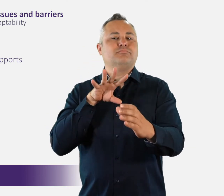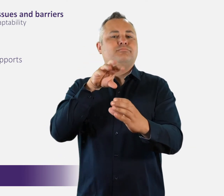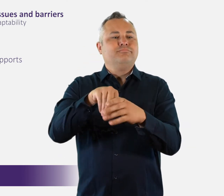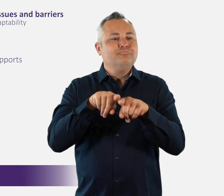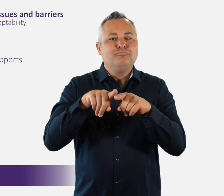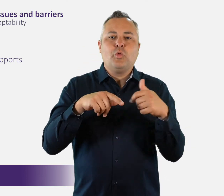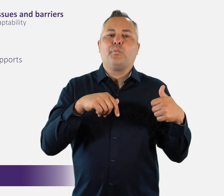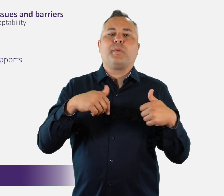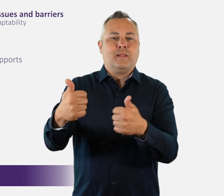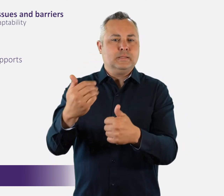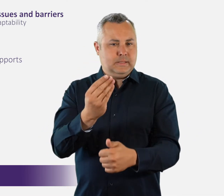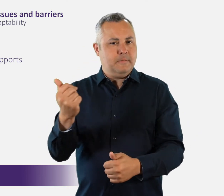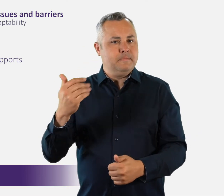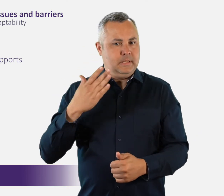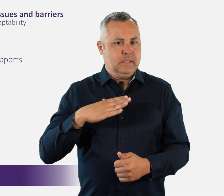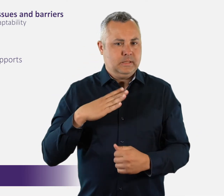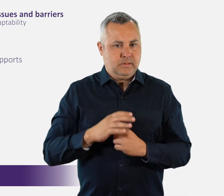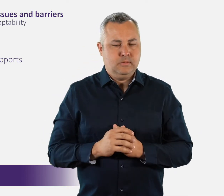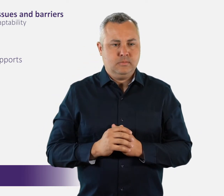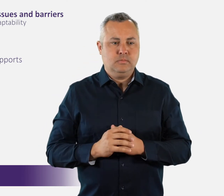to fully and effectively participate in learning.